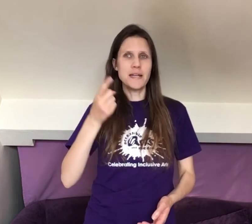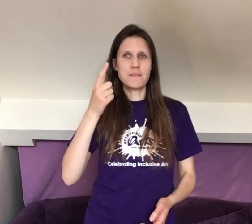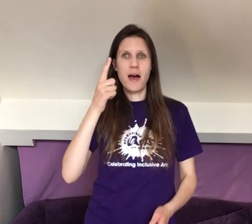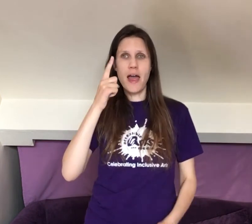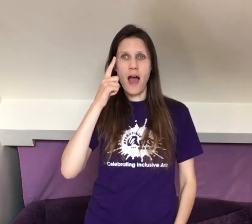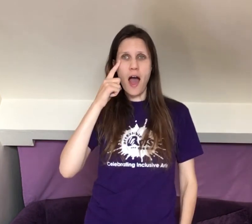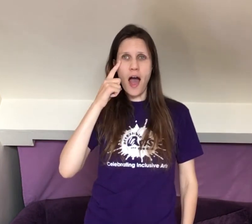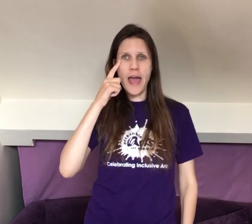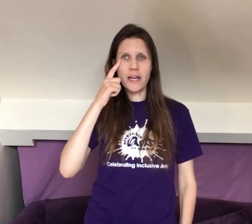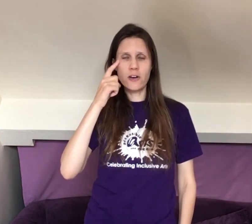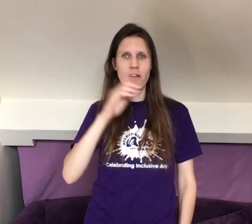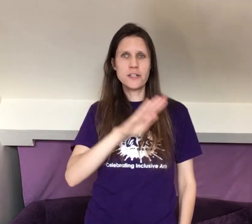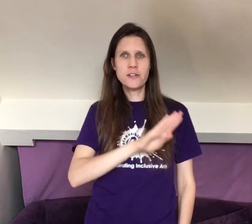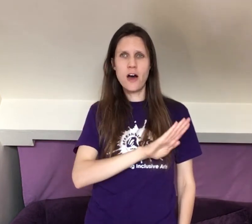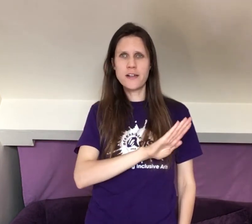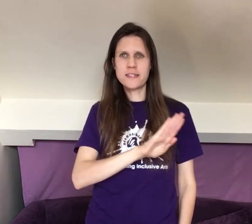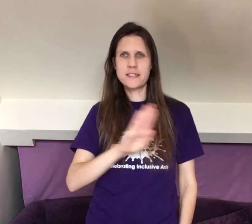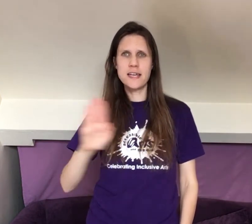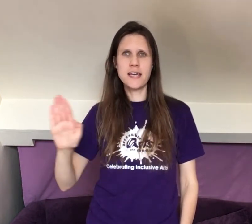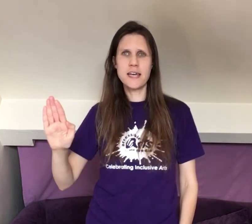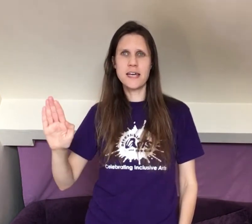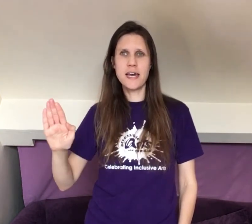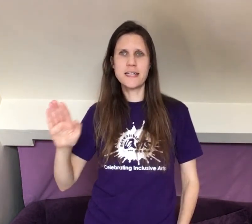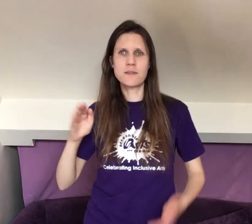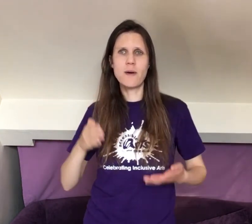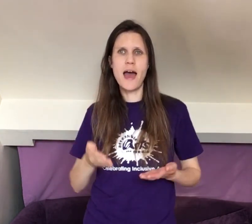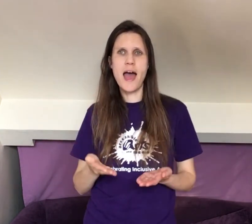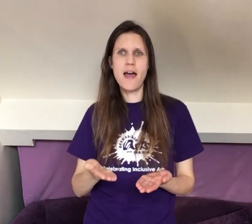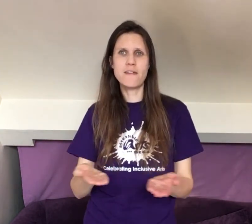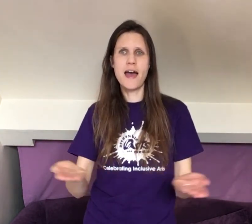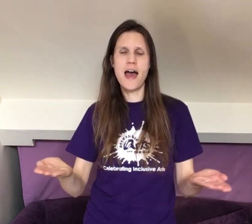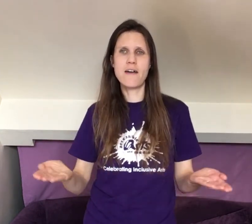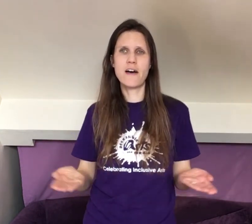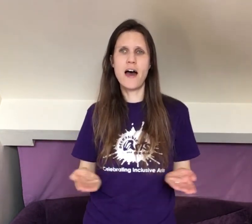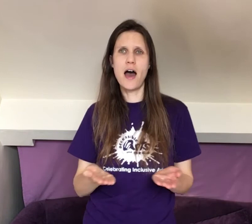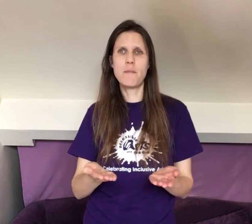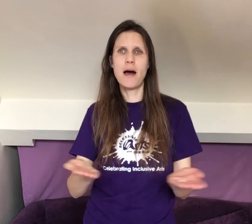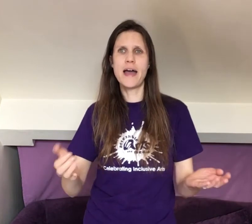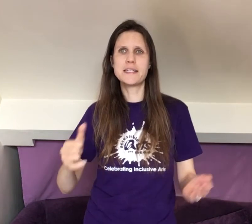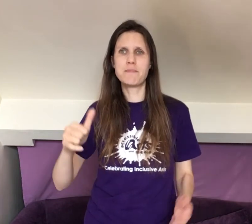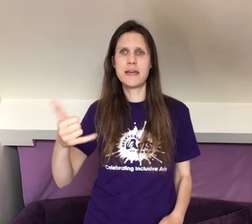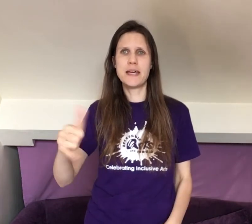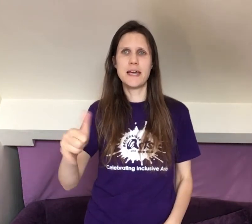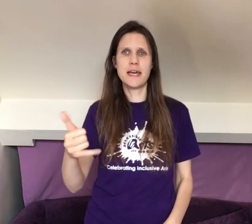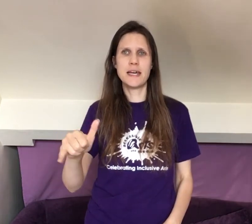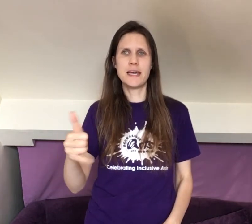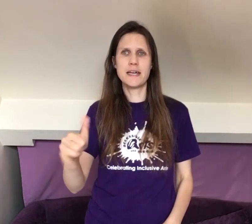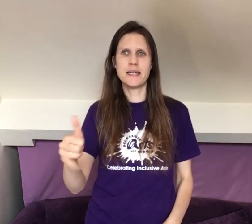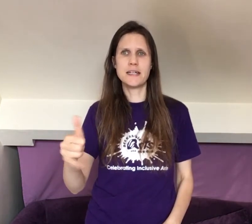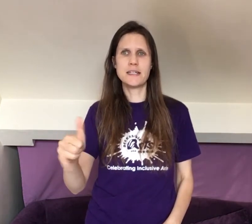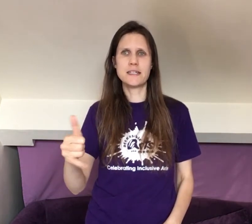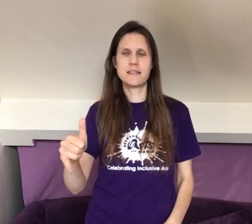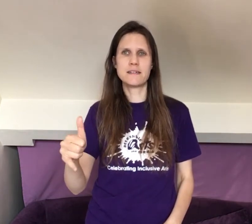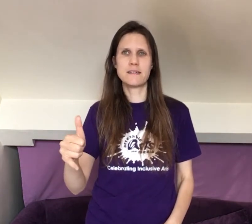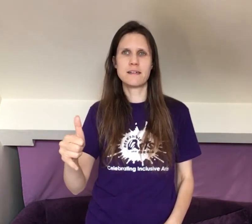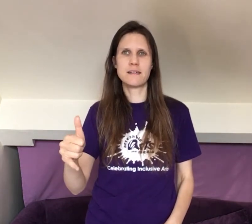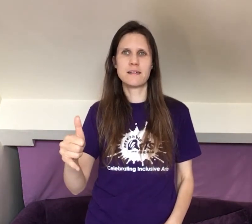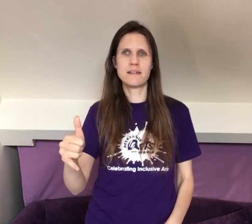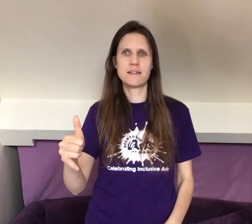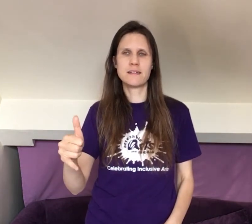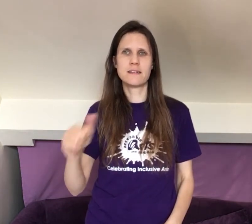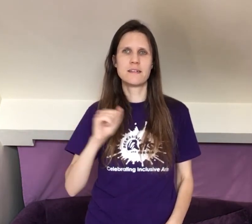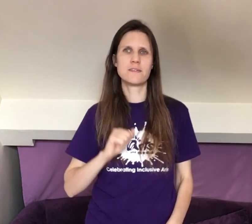But my eye could not see it, wherever might be it.